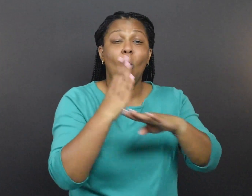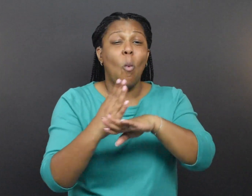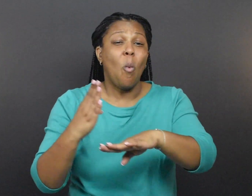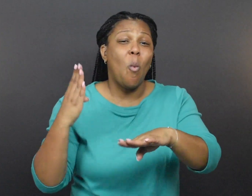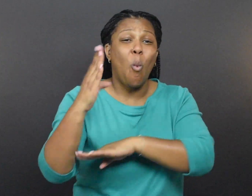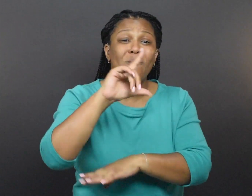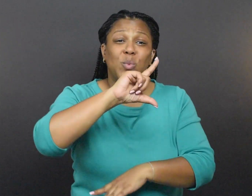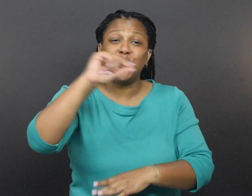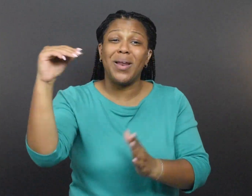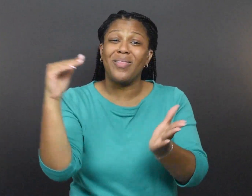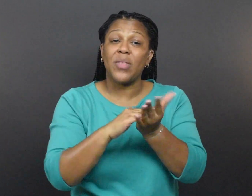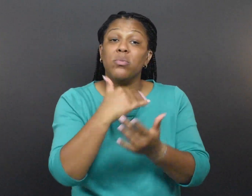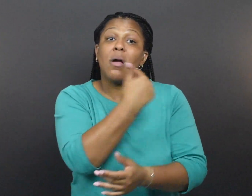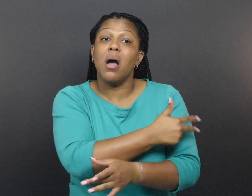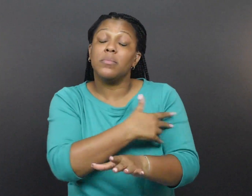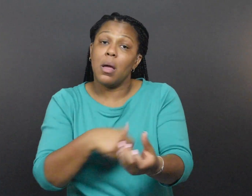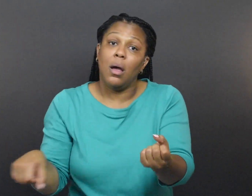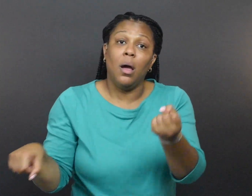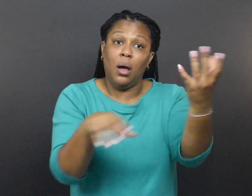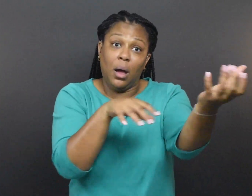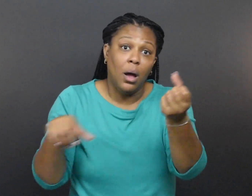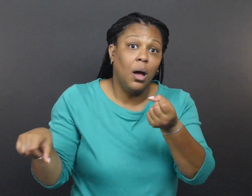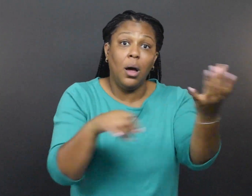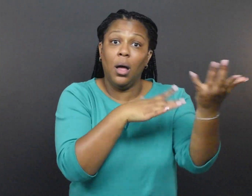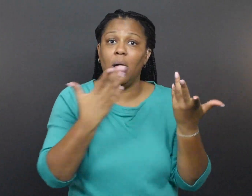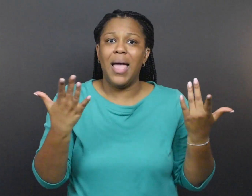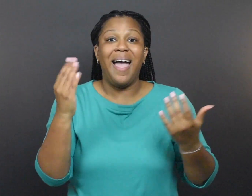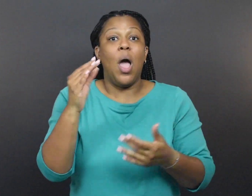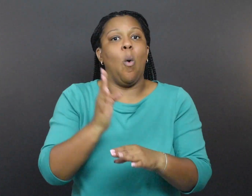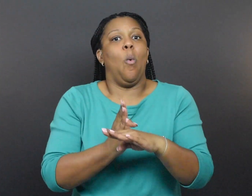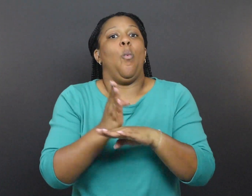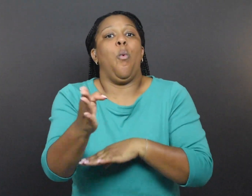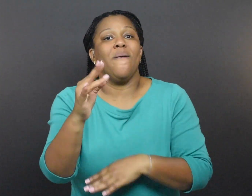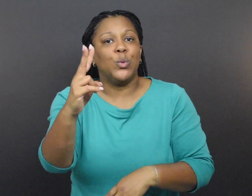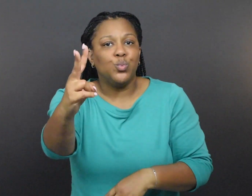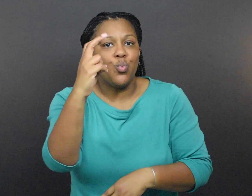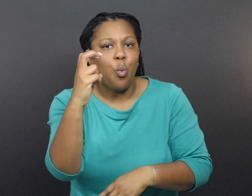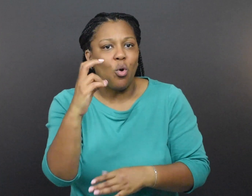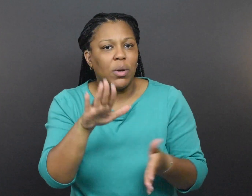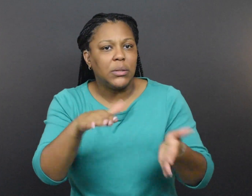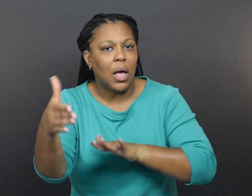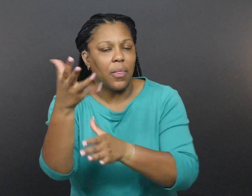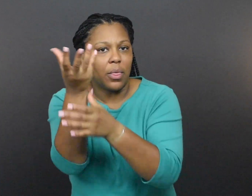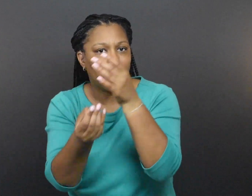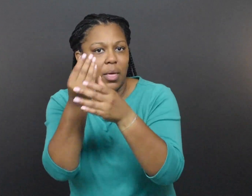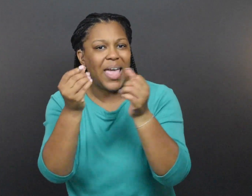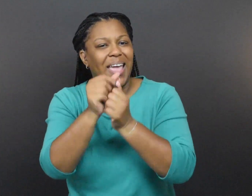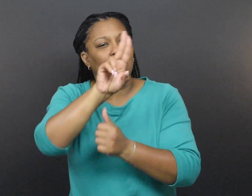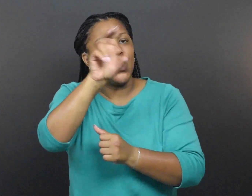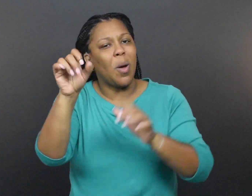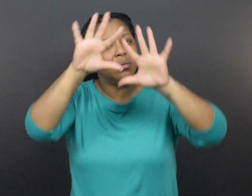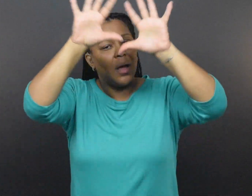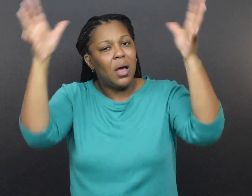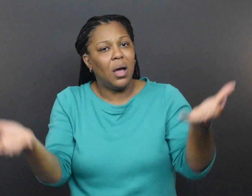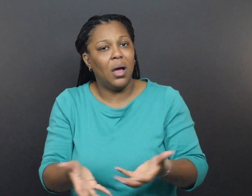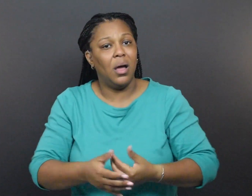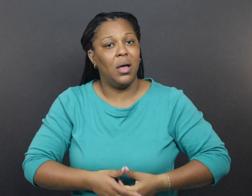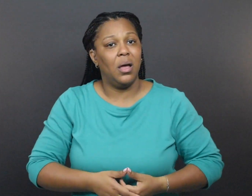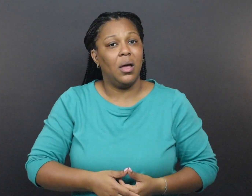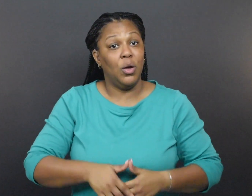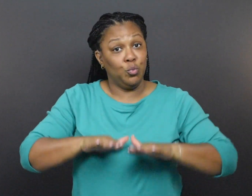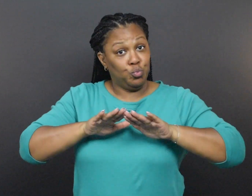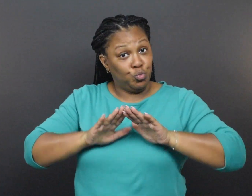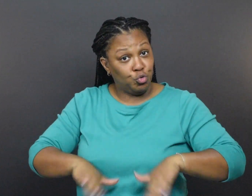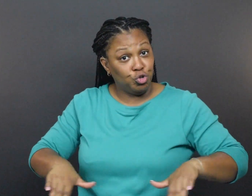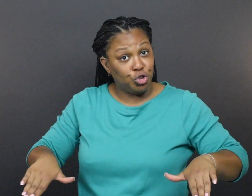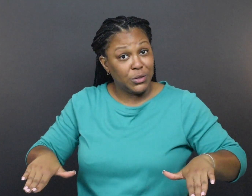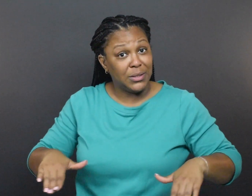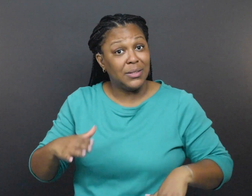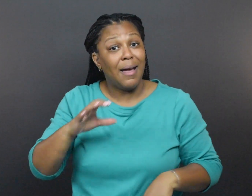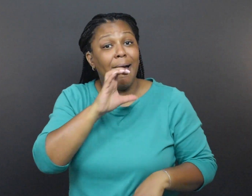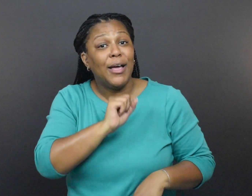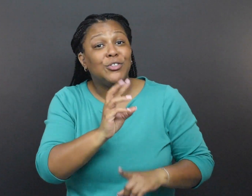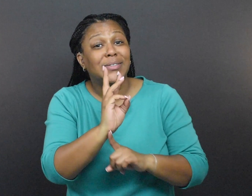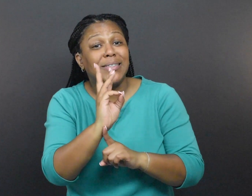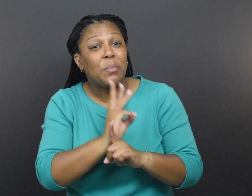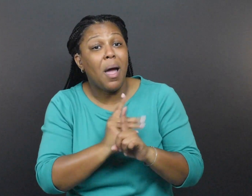over 20,000 hospitalizations, and over 200 deaths among U.S. children ages 6 months to 5 years.